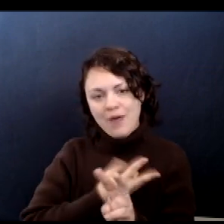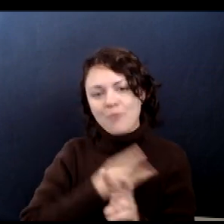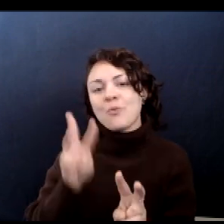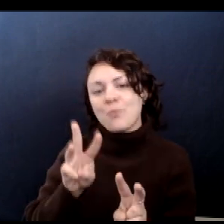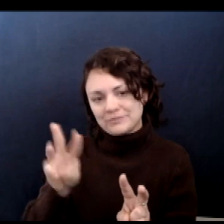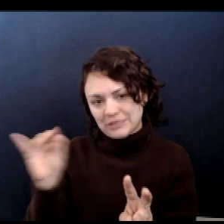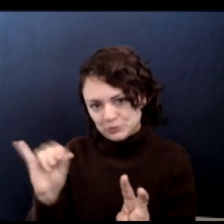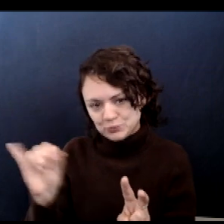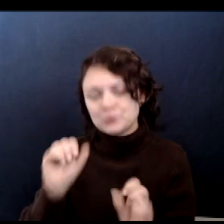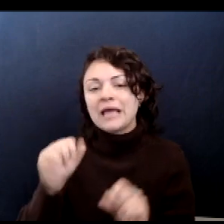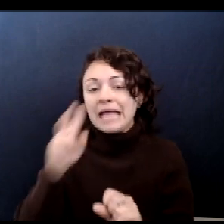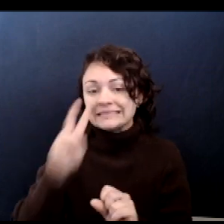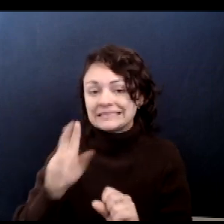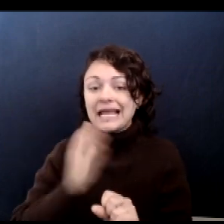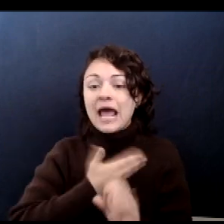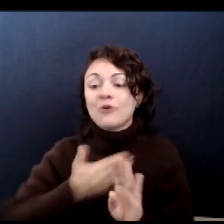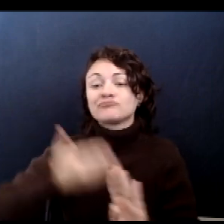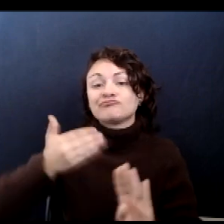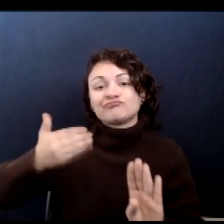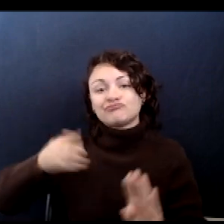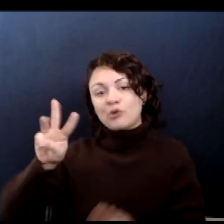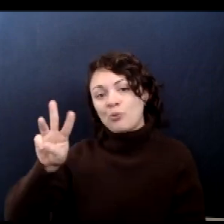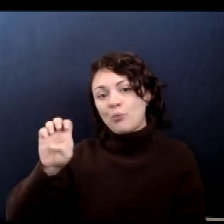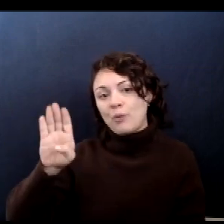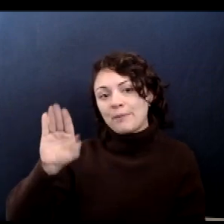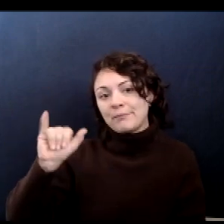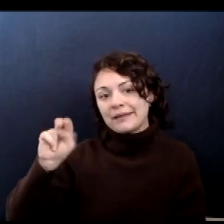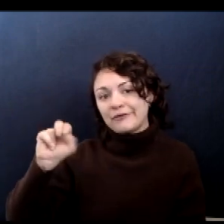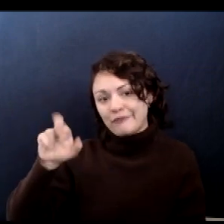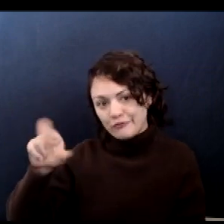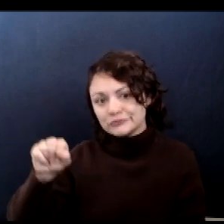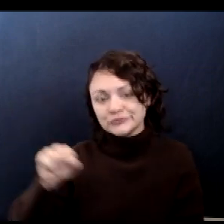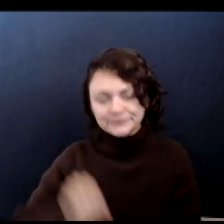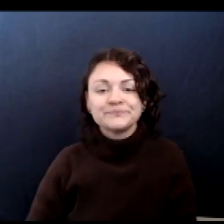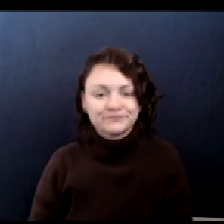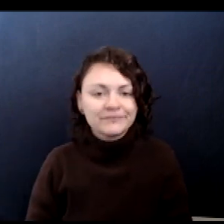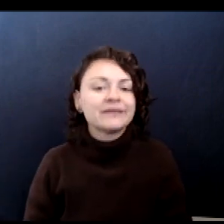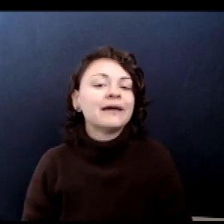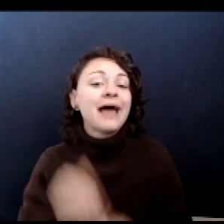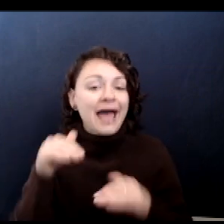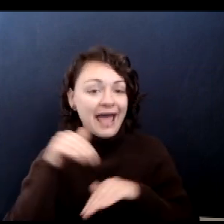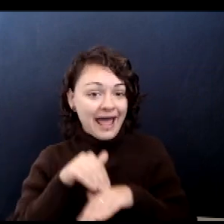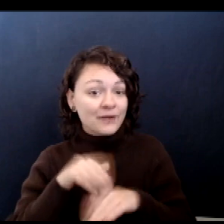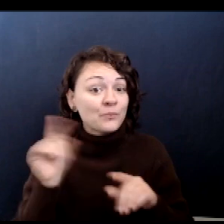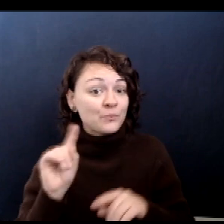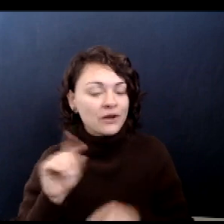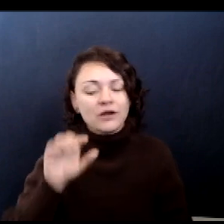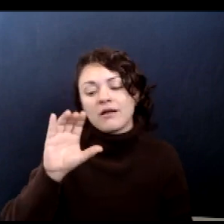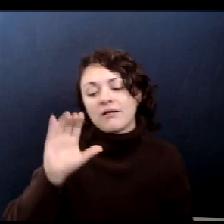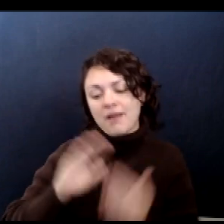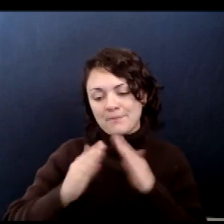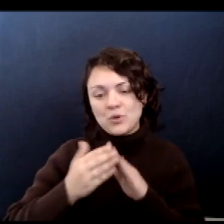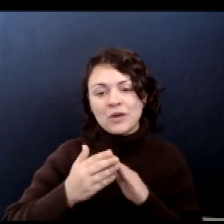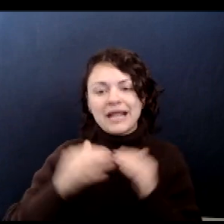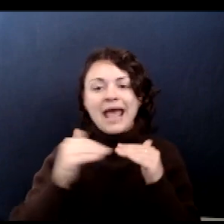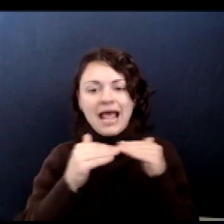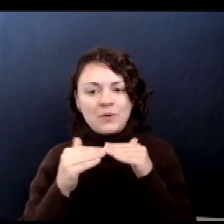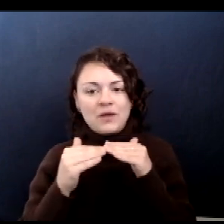As well as this webinar recording at Community Living Equity.org recordings will be shared with webinar attendees.